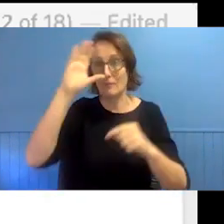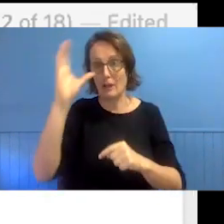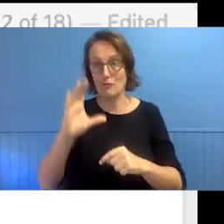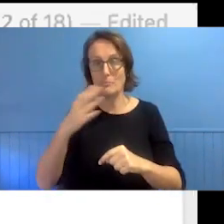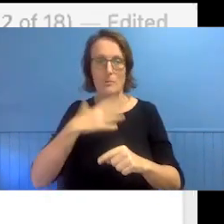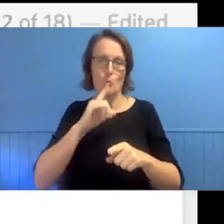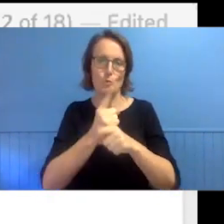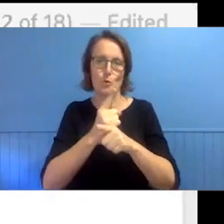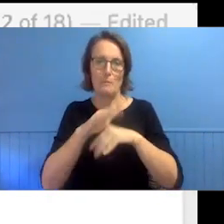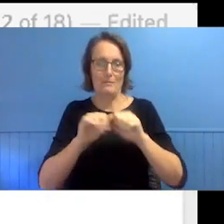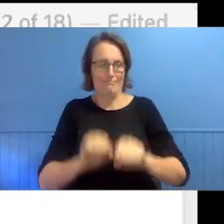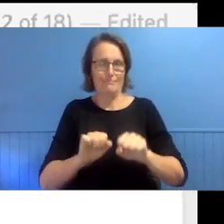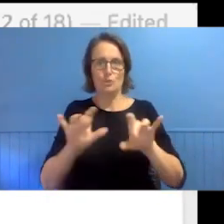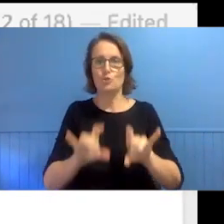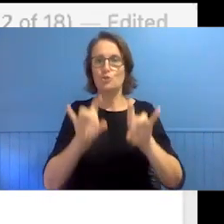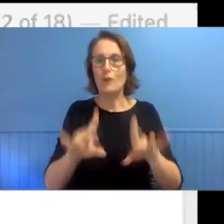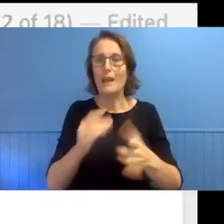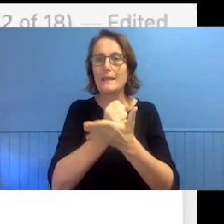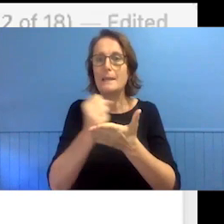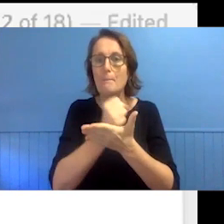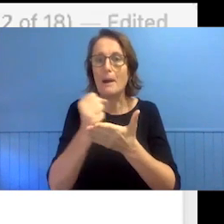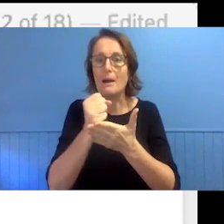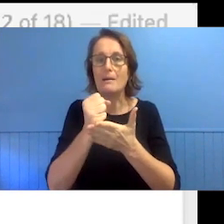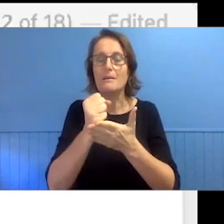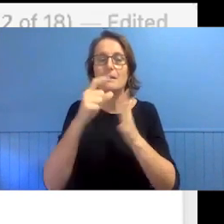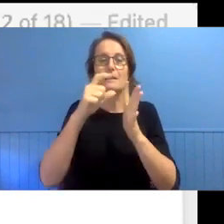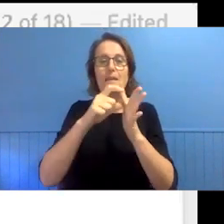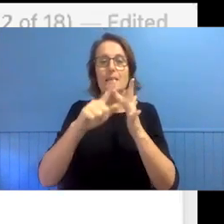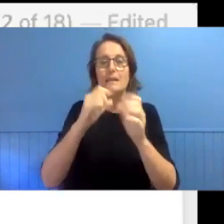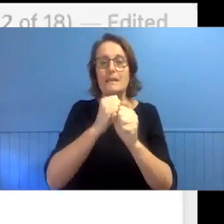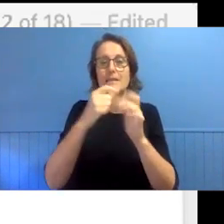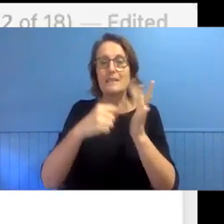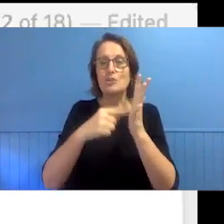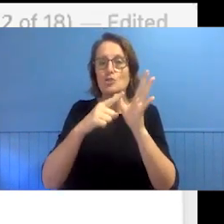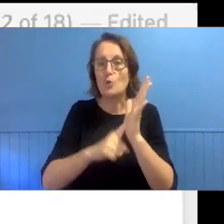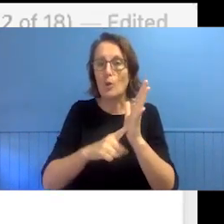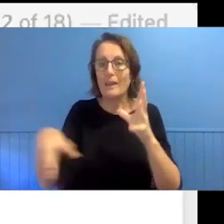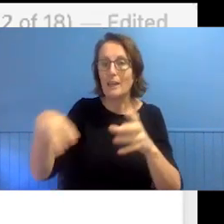follows some pretty clear economic and social contours. In general,